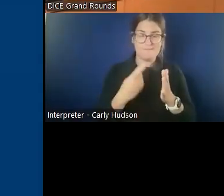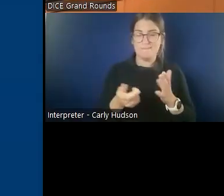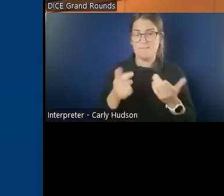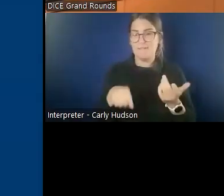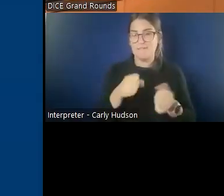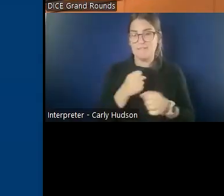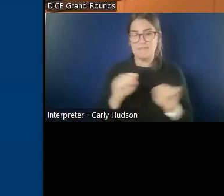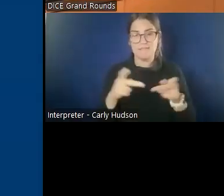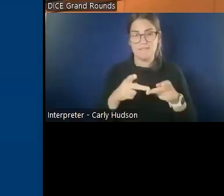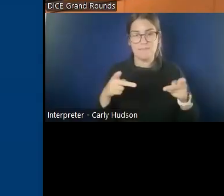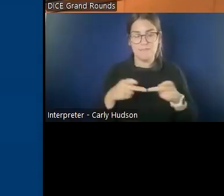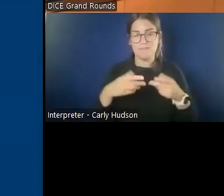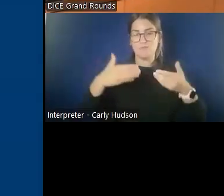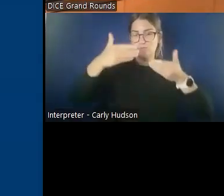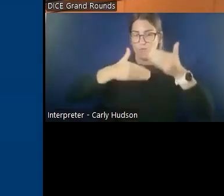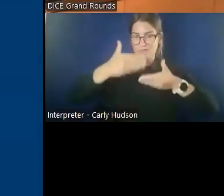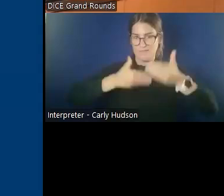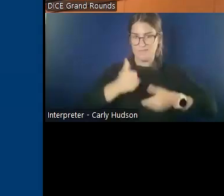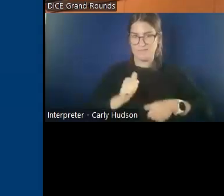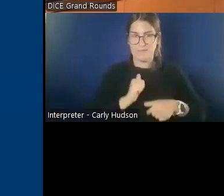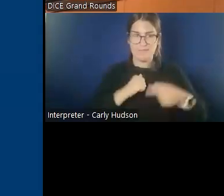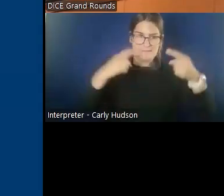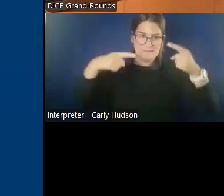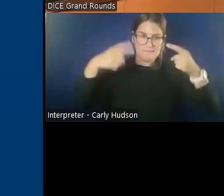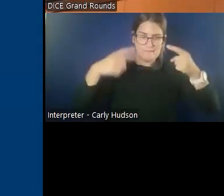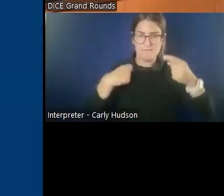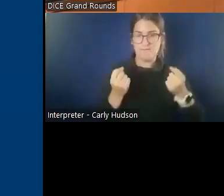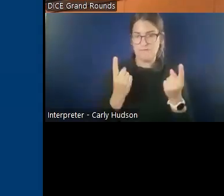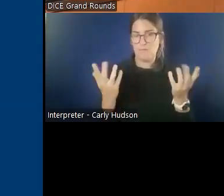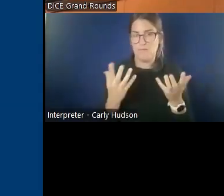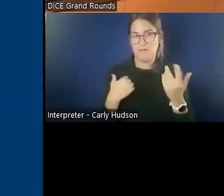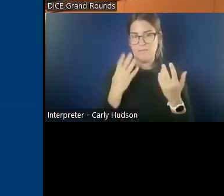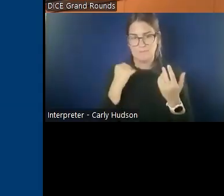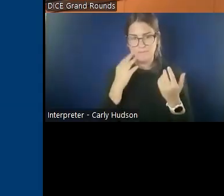to process this with people who can understand maybe what I'm going through um took some time